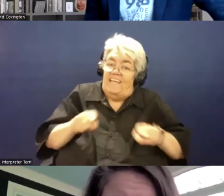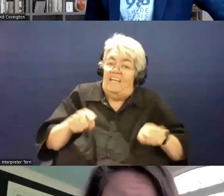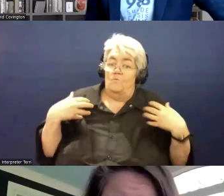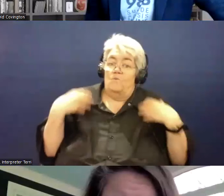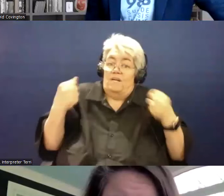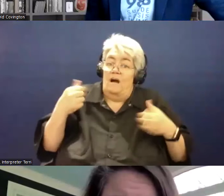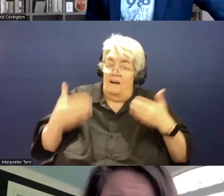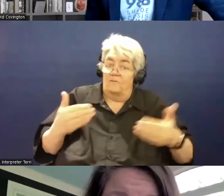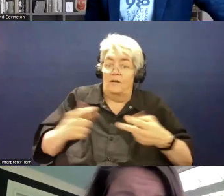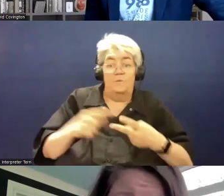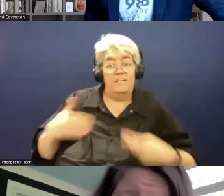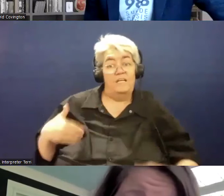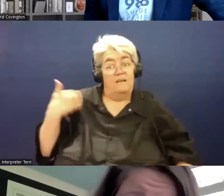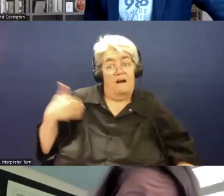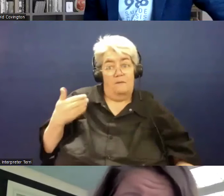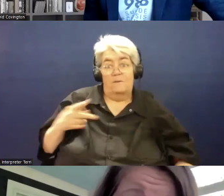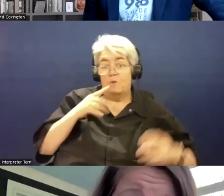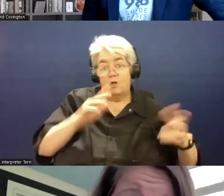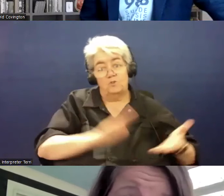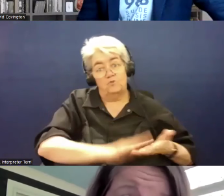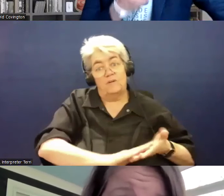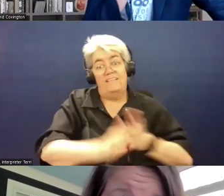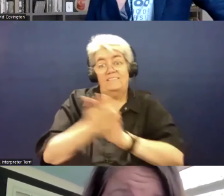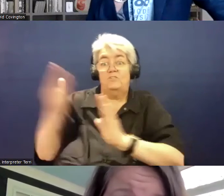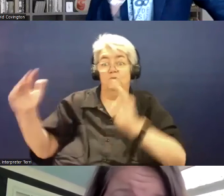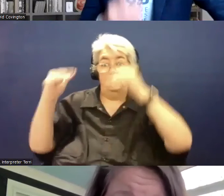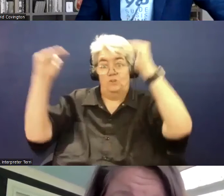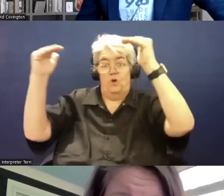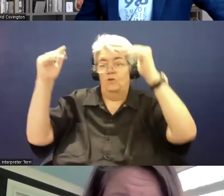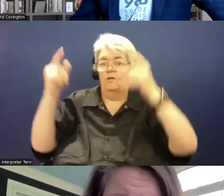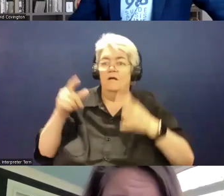TO ADULT HOOD WE CANNOT EXPECT THAT THEY ARE GOING TO HAVE ALL OF